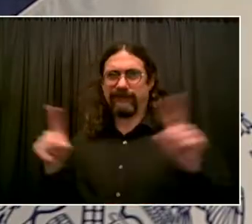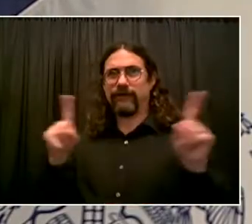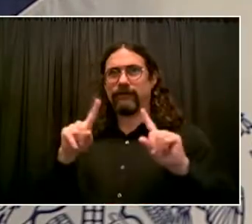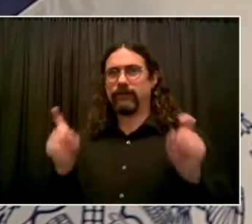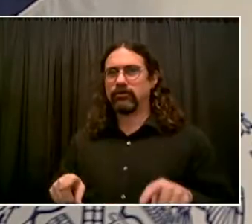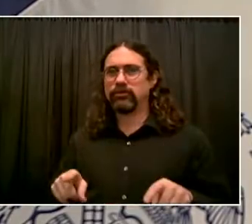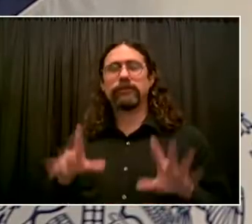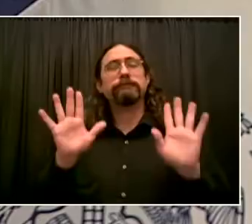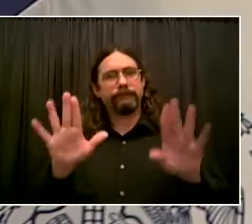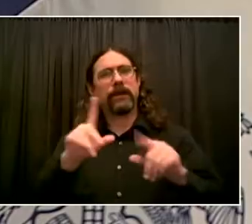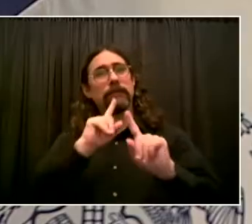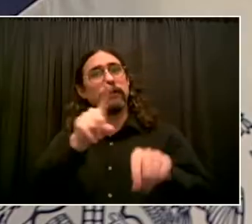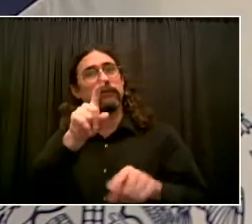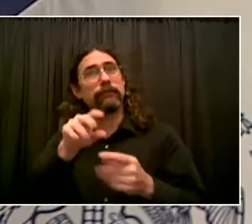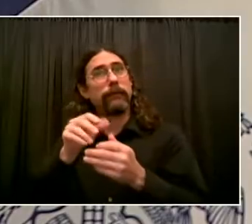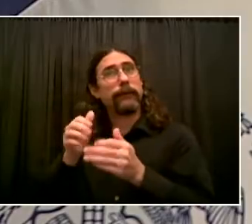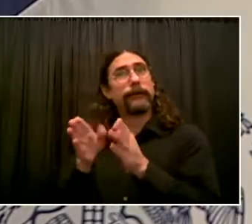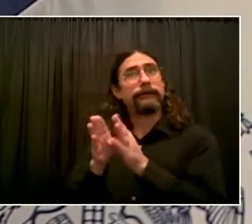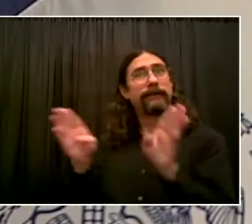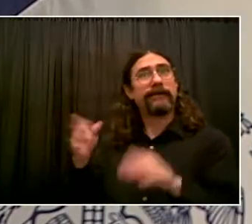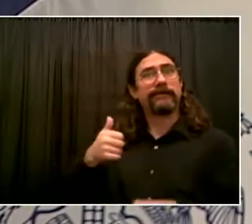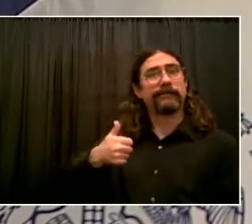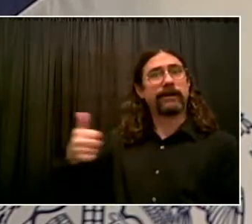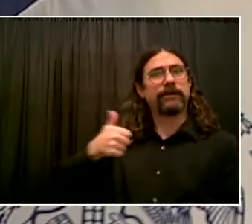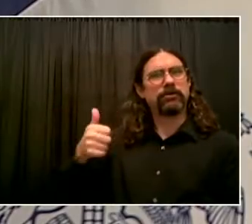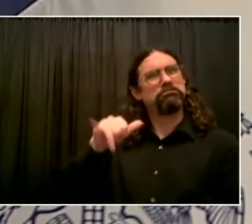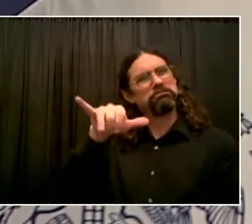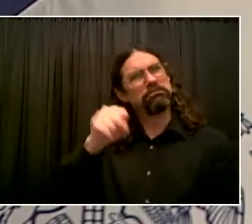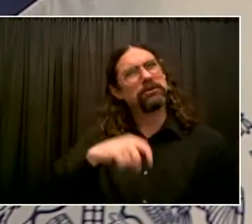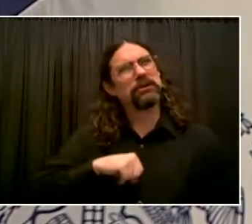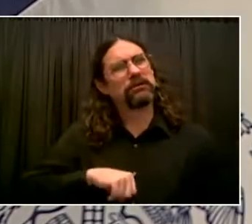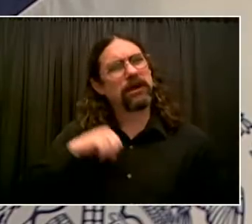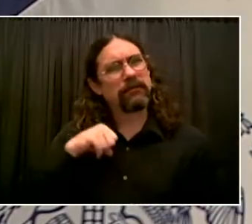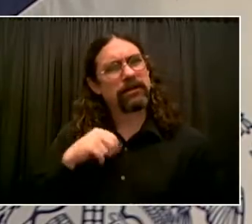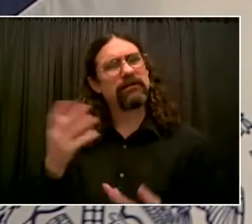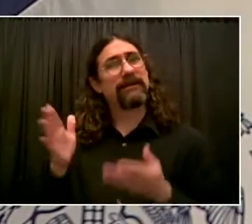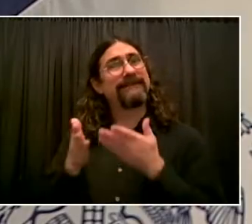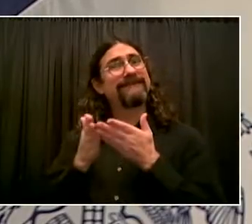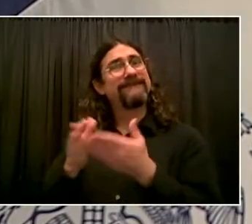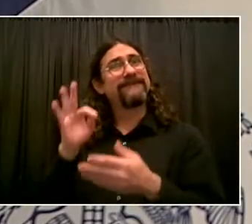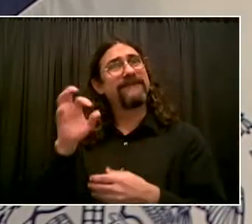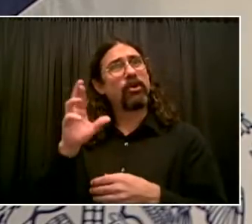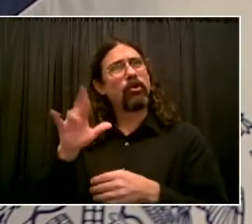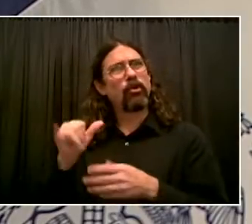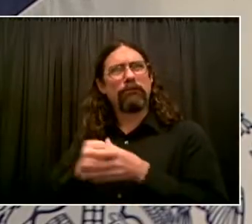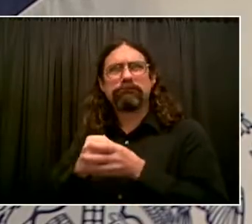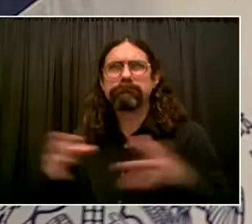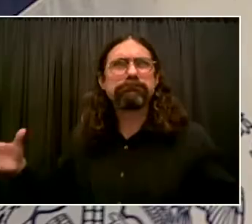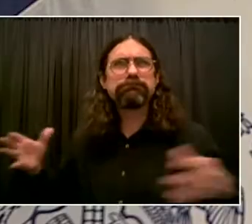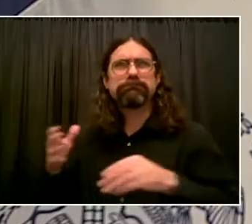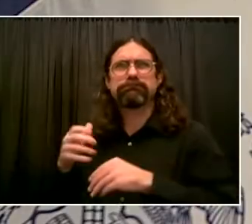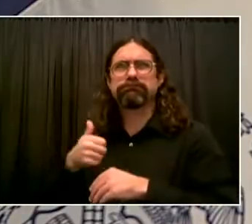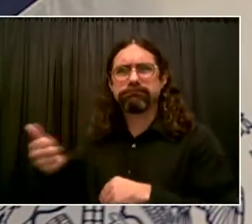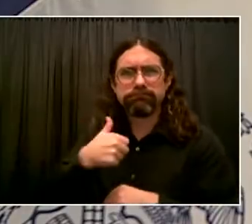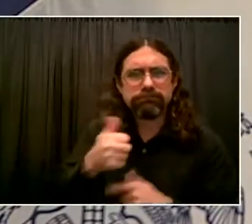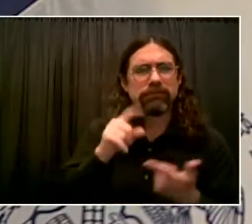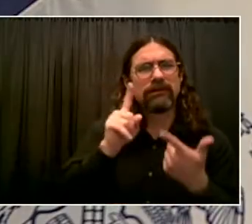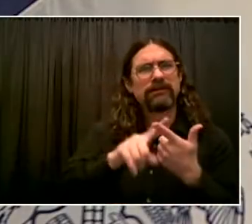NYCFE RRY WHICH HAS TREMENDOUS POTENTIAL TO GROW OVER THE YEARS NDA DECADES AHEAD.